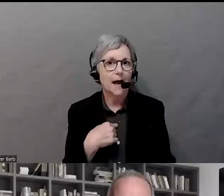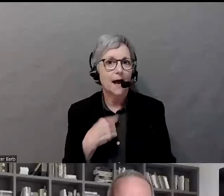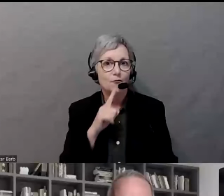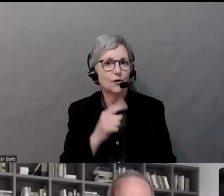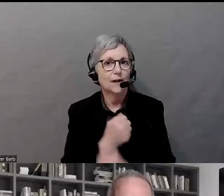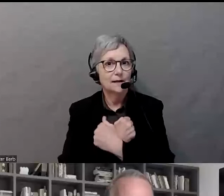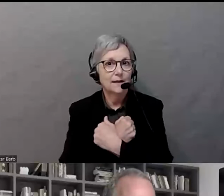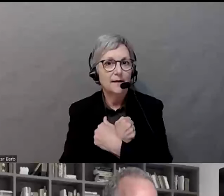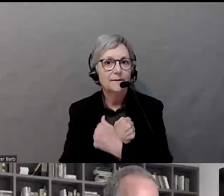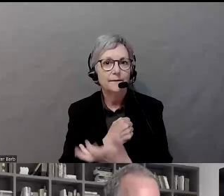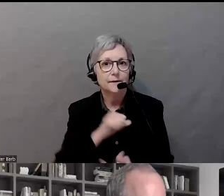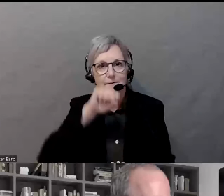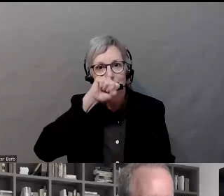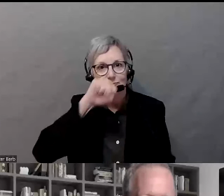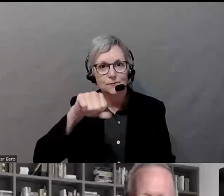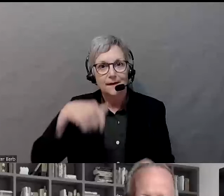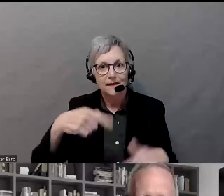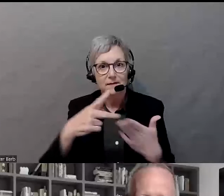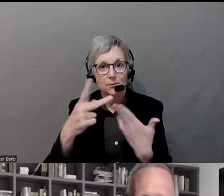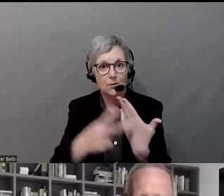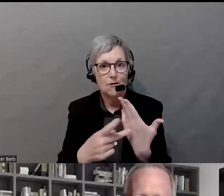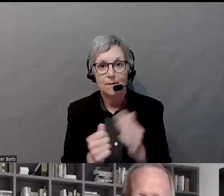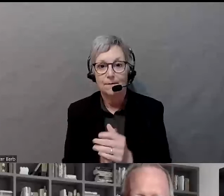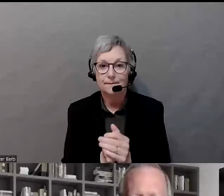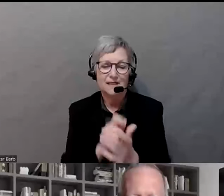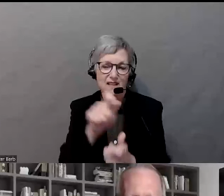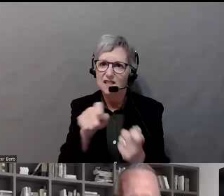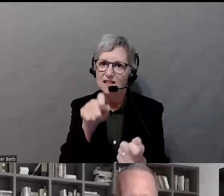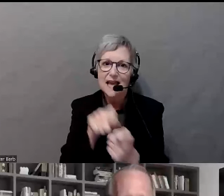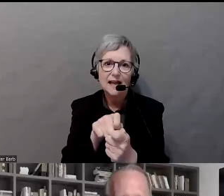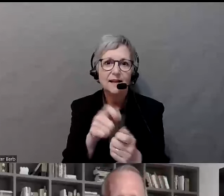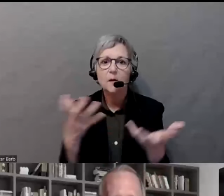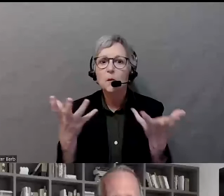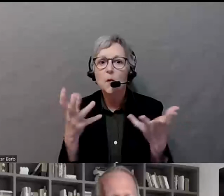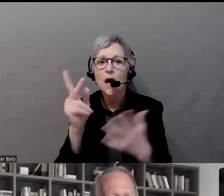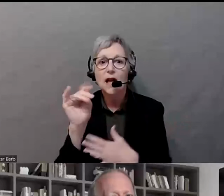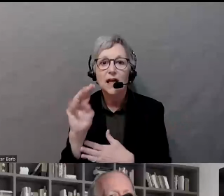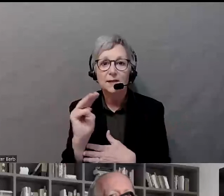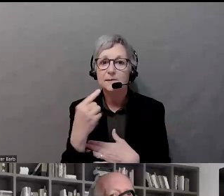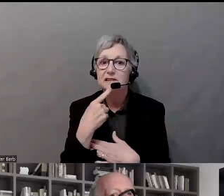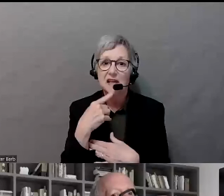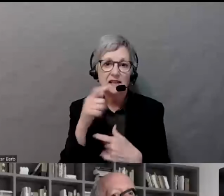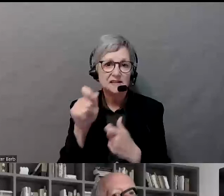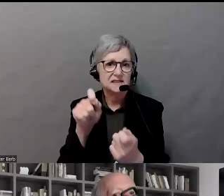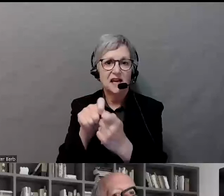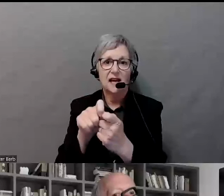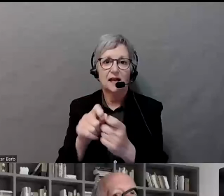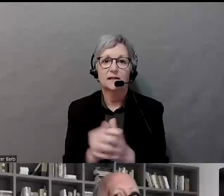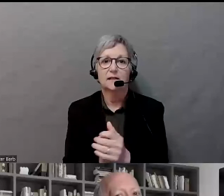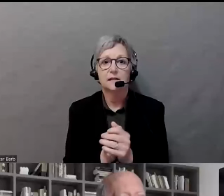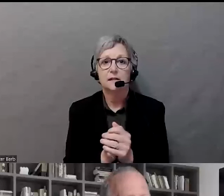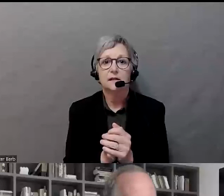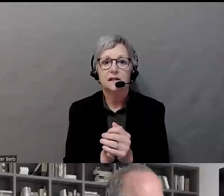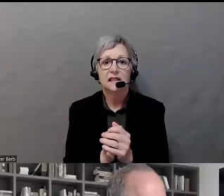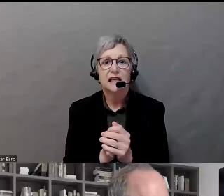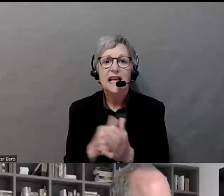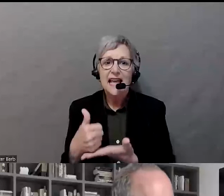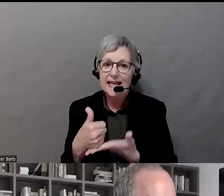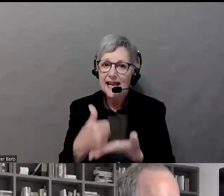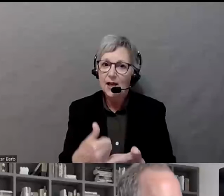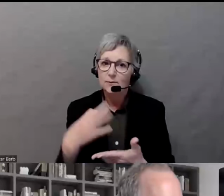IT DOES EXACTLY WHAT KIM SAYS. IT HELPS STAFF TACKLE FRUSTRATION AND FEAR.